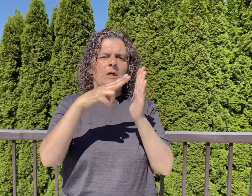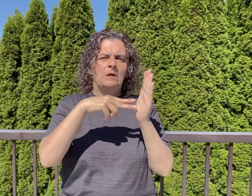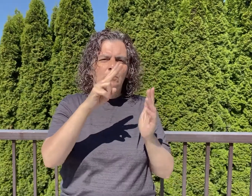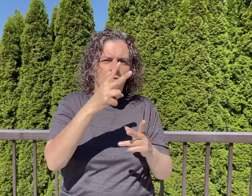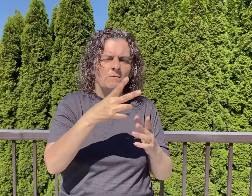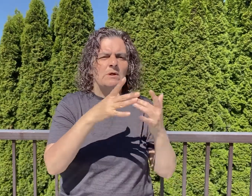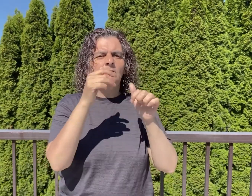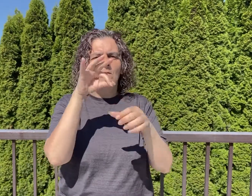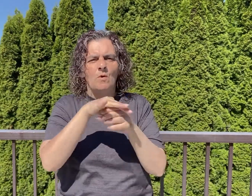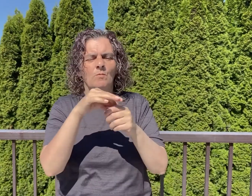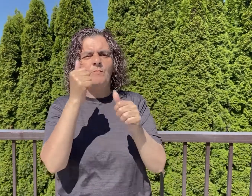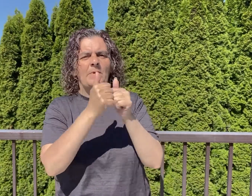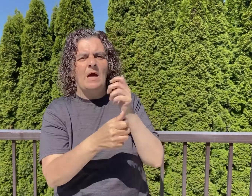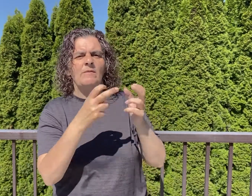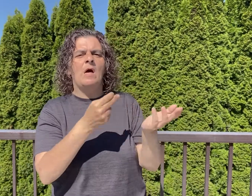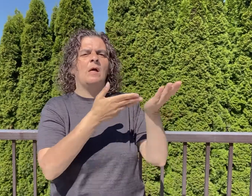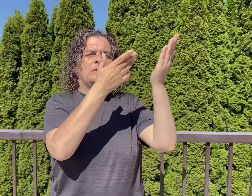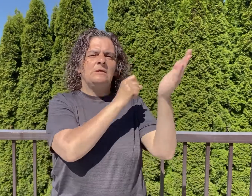second reading, voting gets passed, presenting the bill